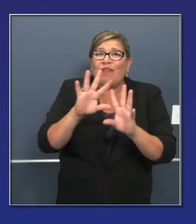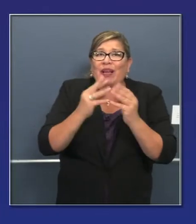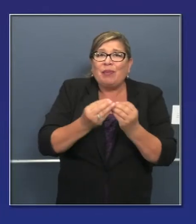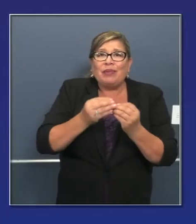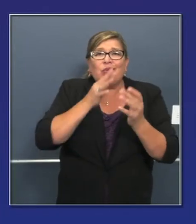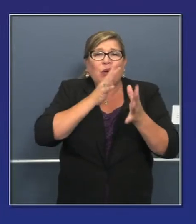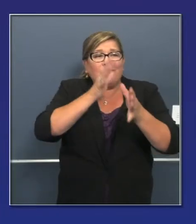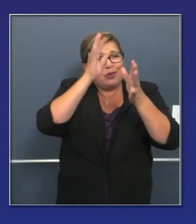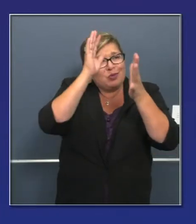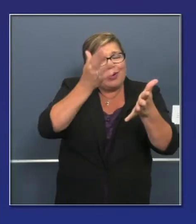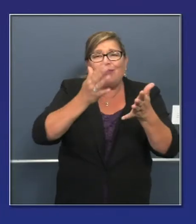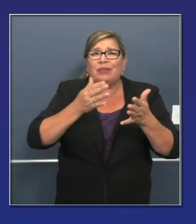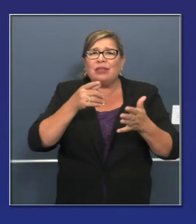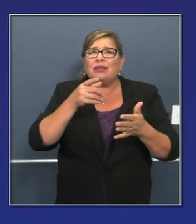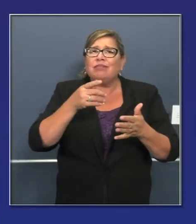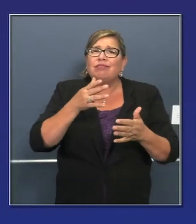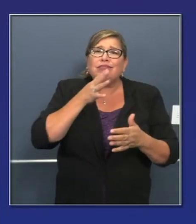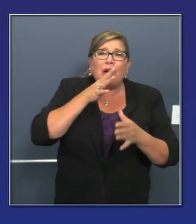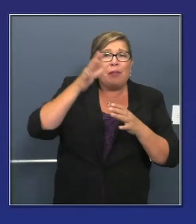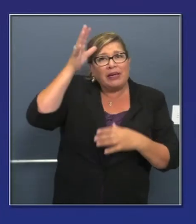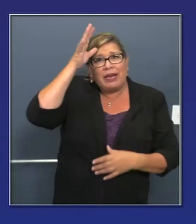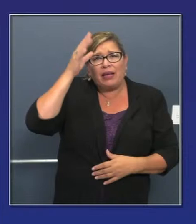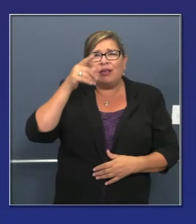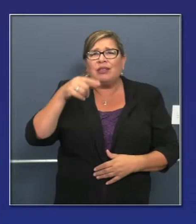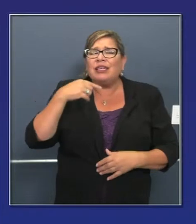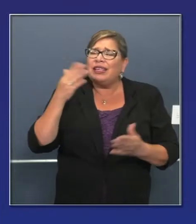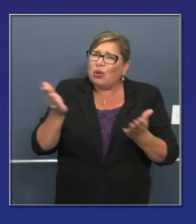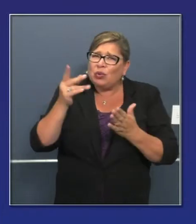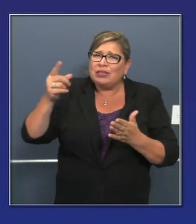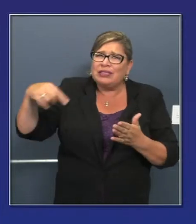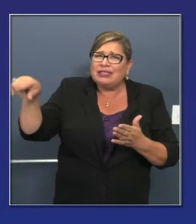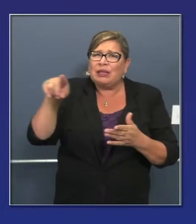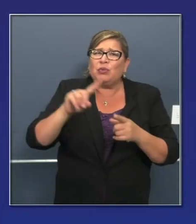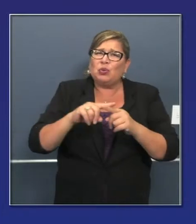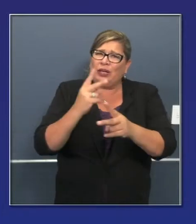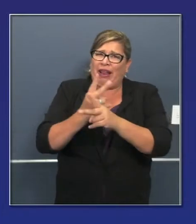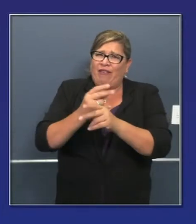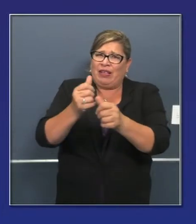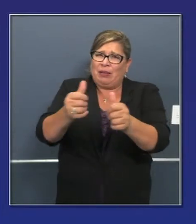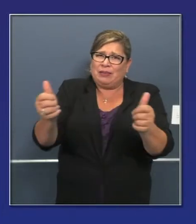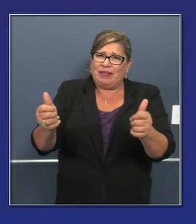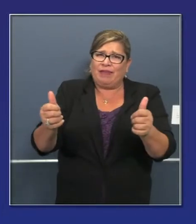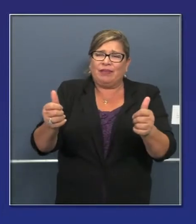of themselves as much as you want to bring the entire family over for a family reunion people